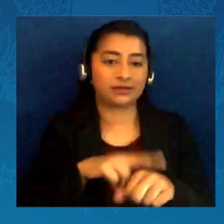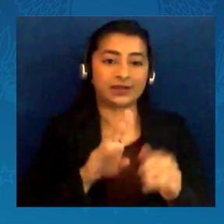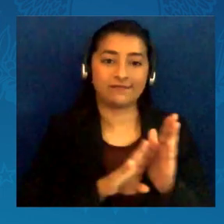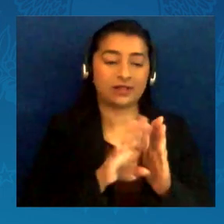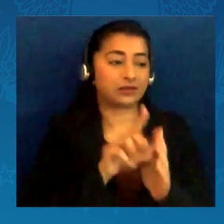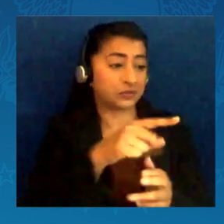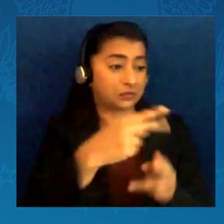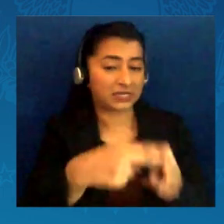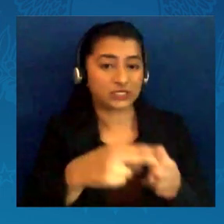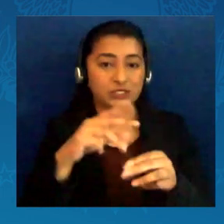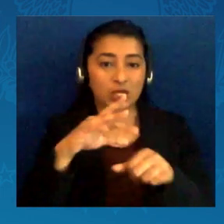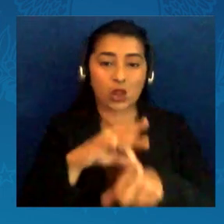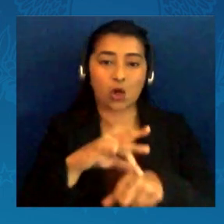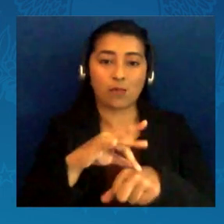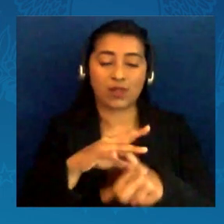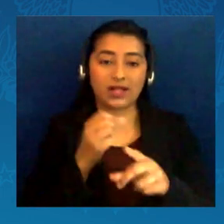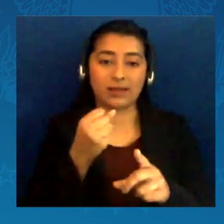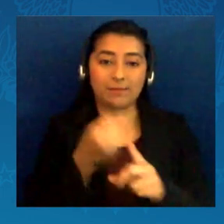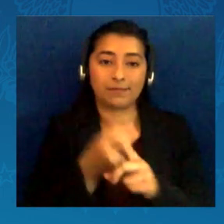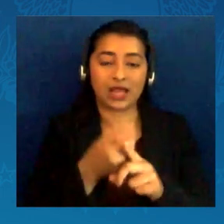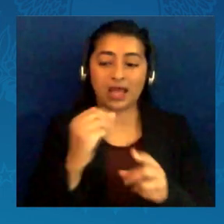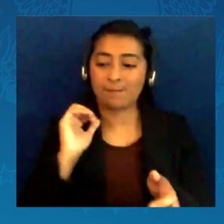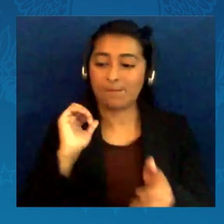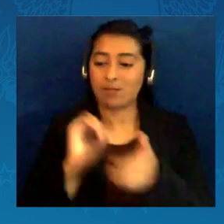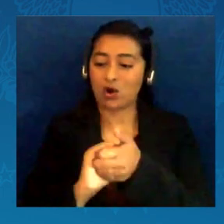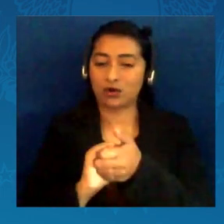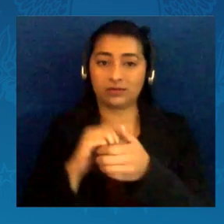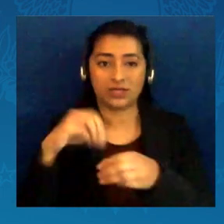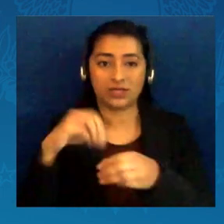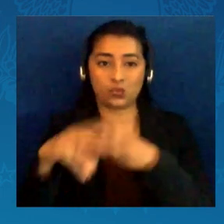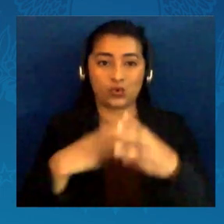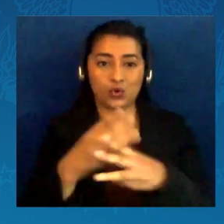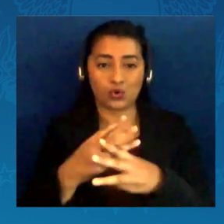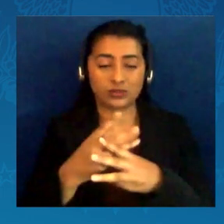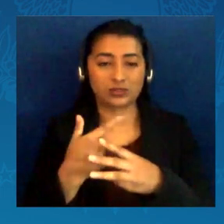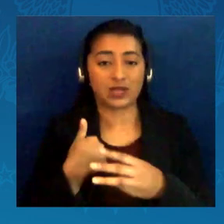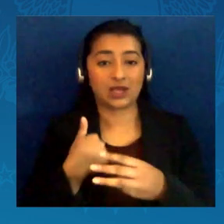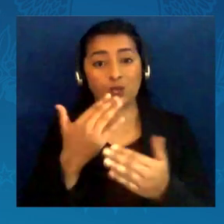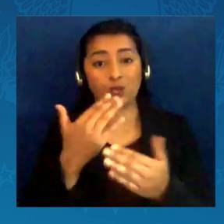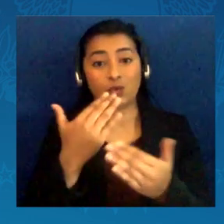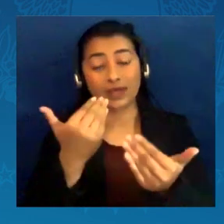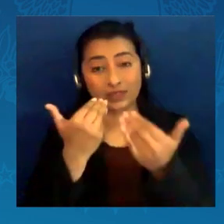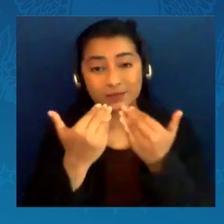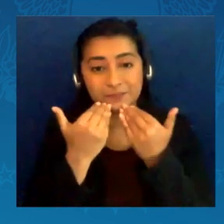partnerships around the world. And so I want to thank you all for the representation